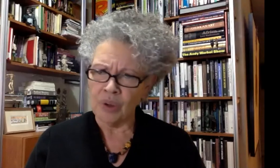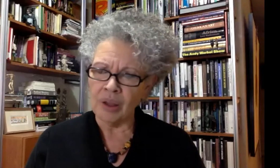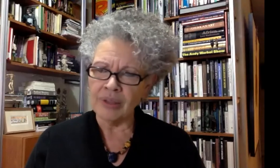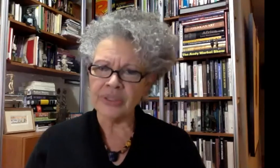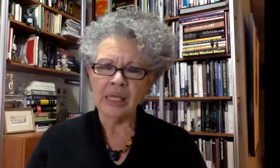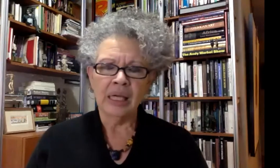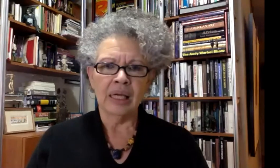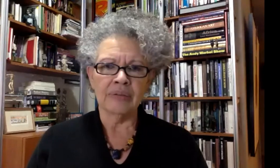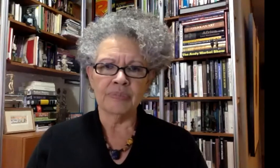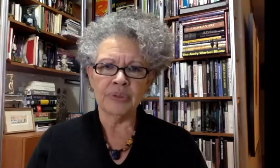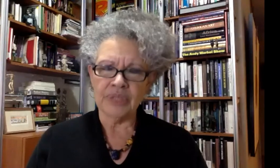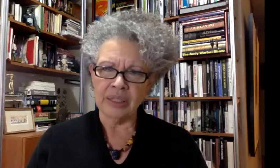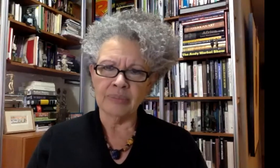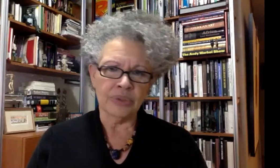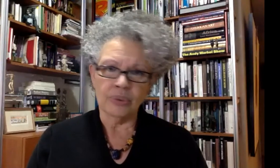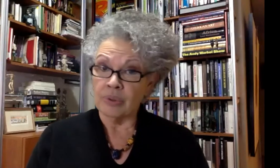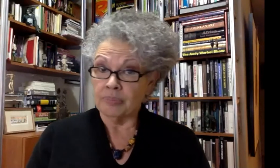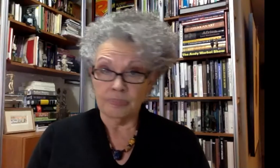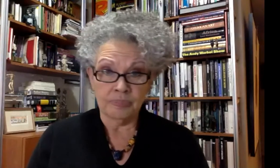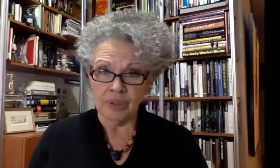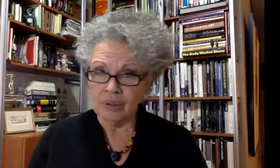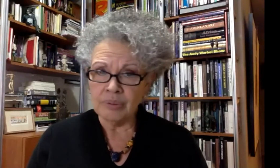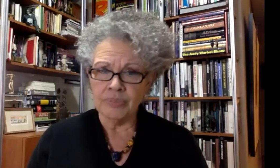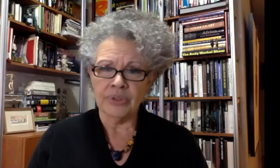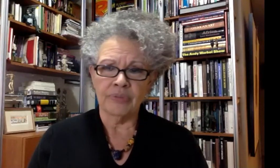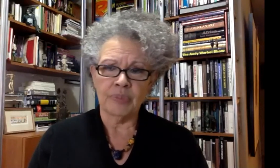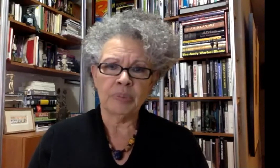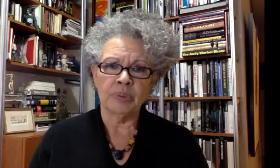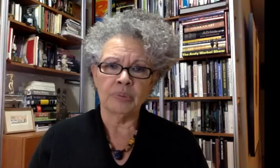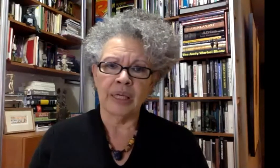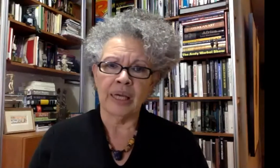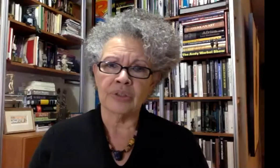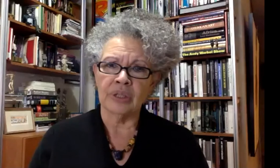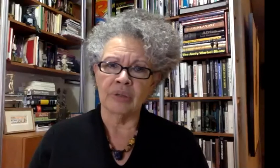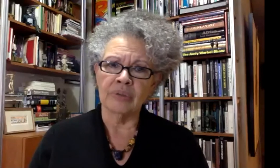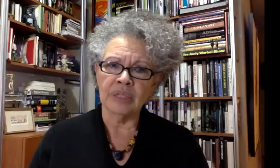artists and a lot of looking back and looking forward. Inciting revolution is not new for